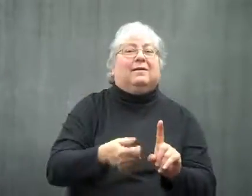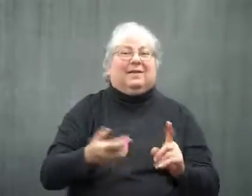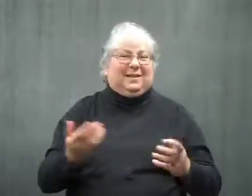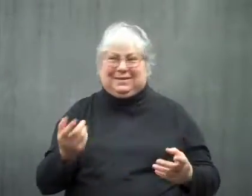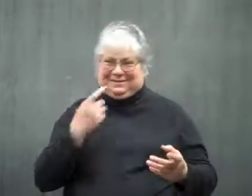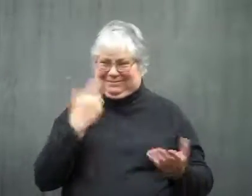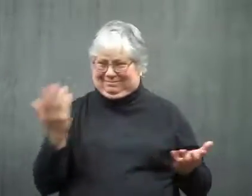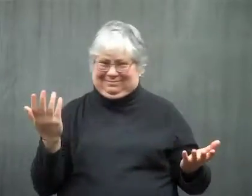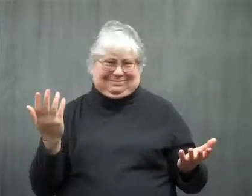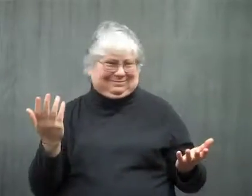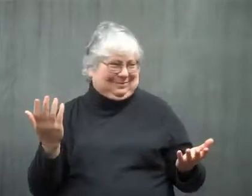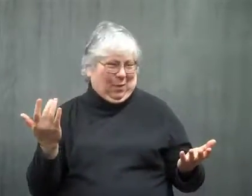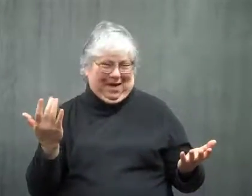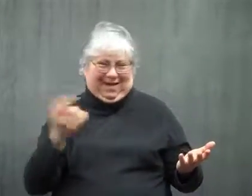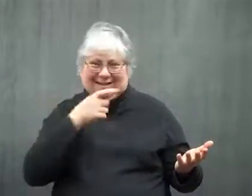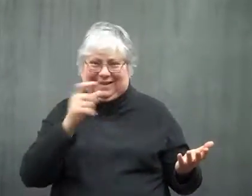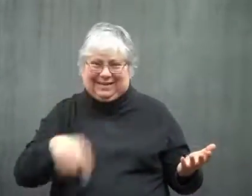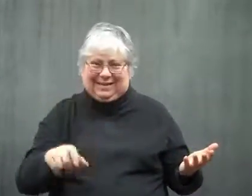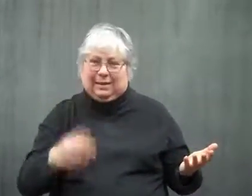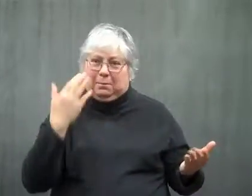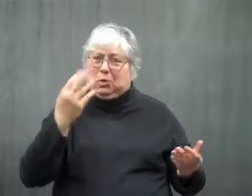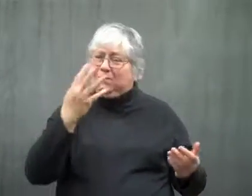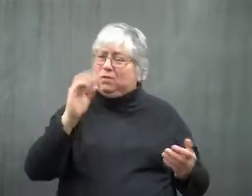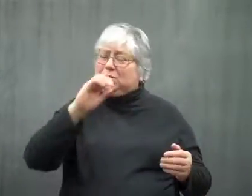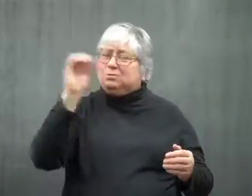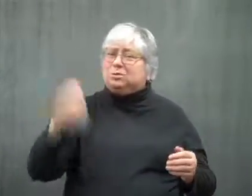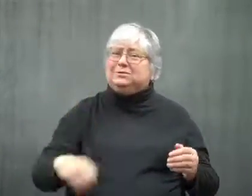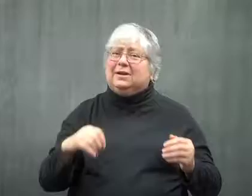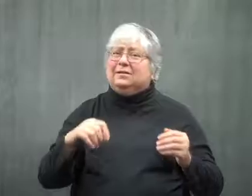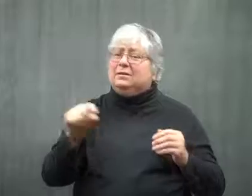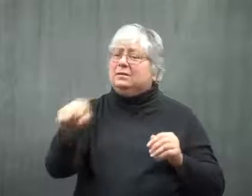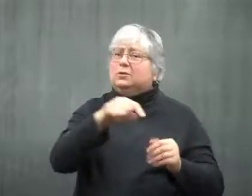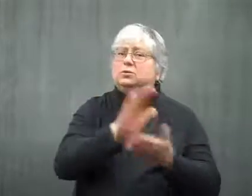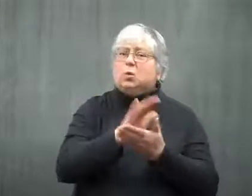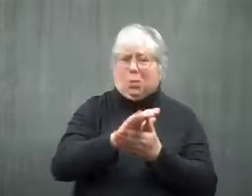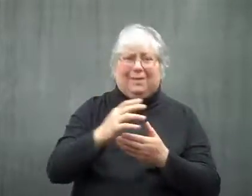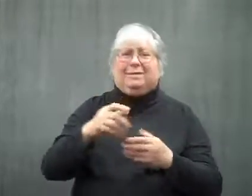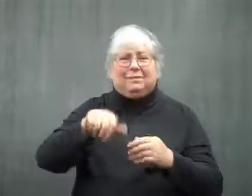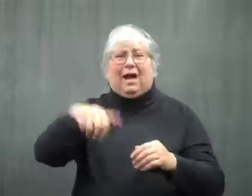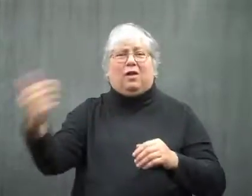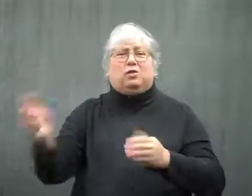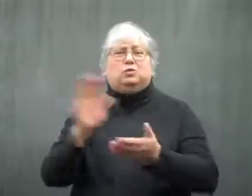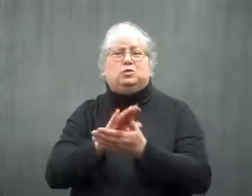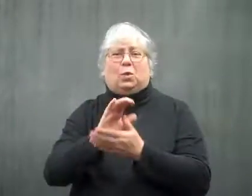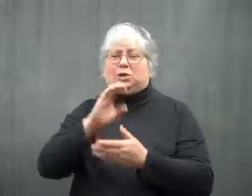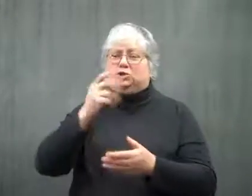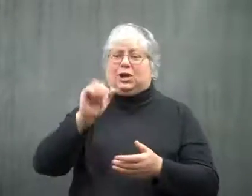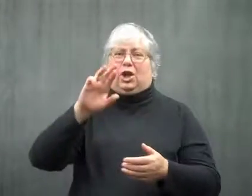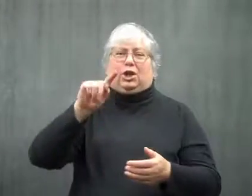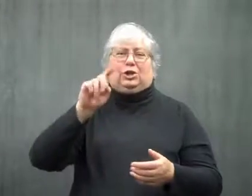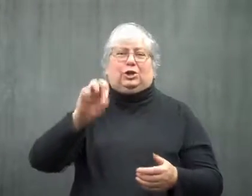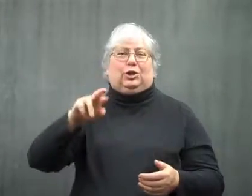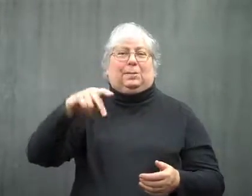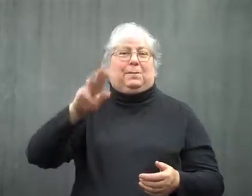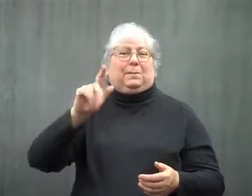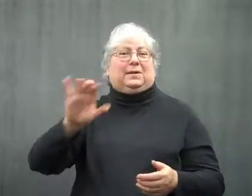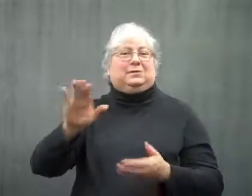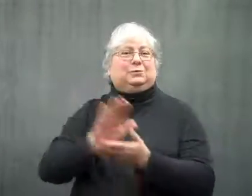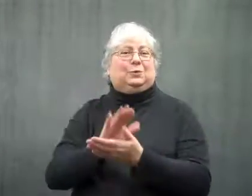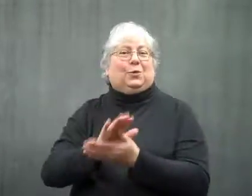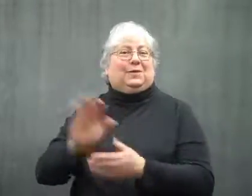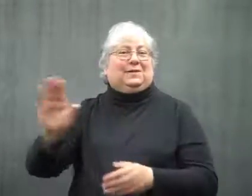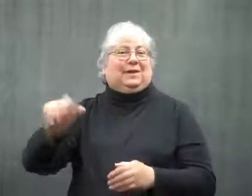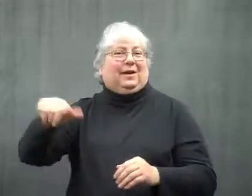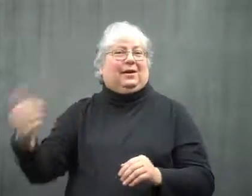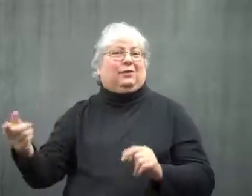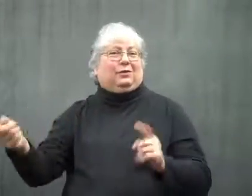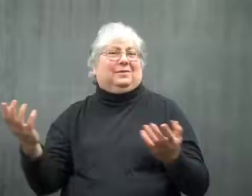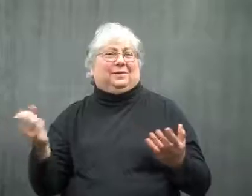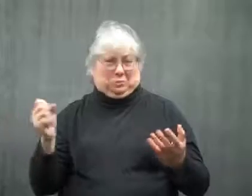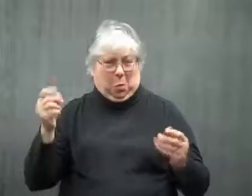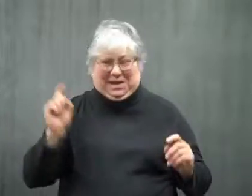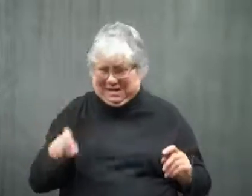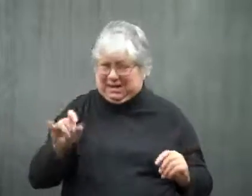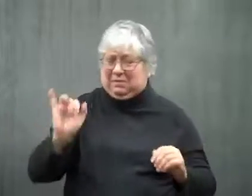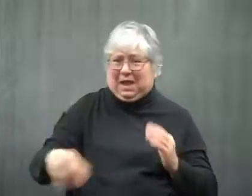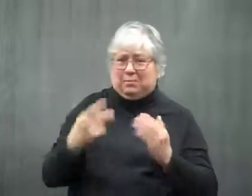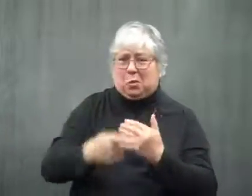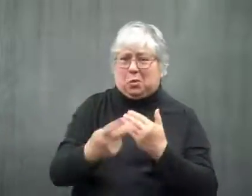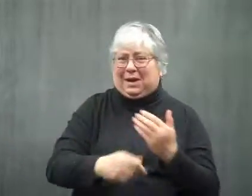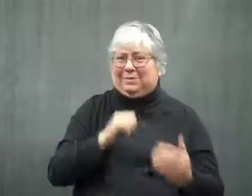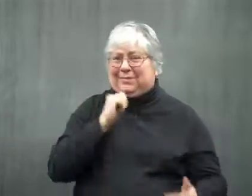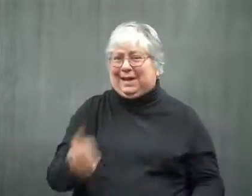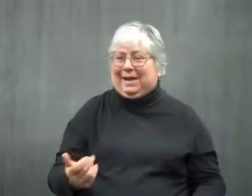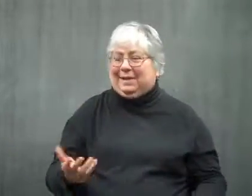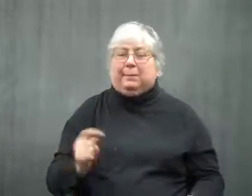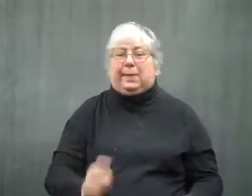There didn't seem to be a need for it because 40% in the schools are in public charter schools.